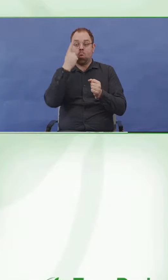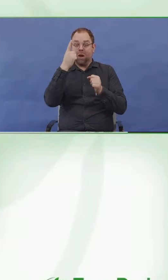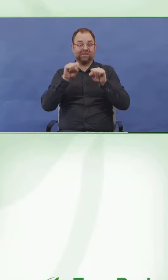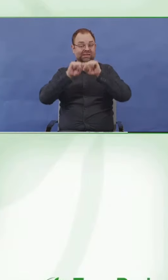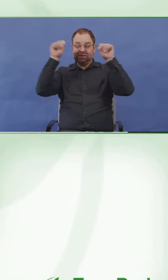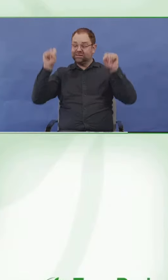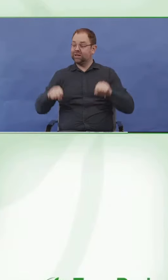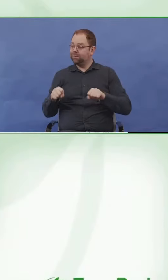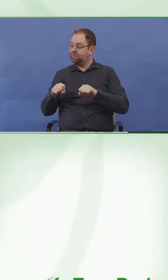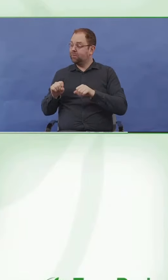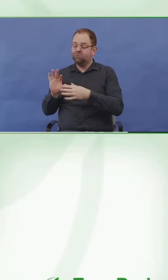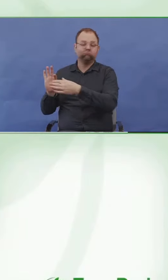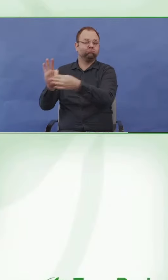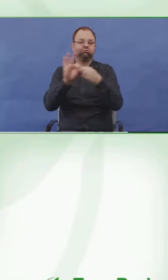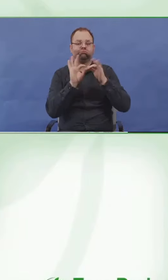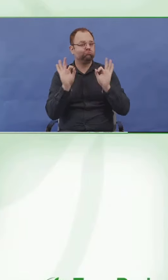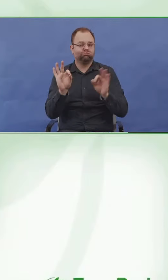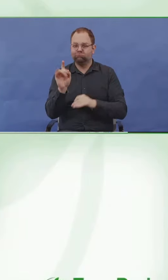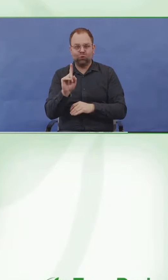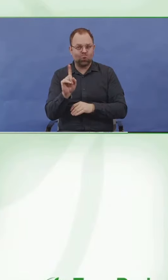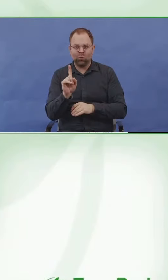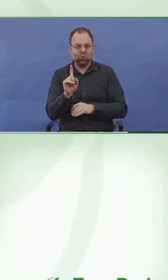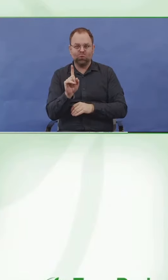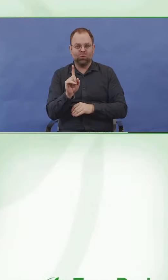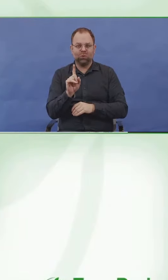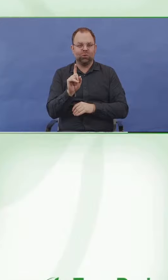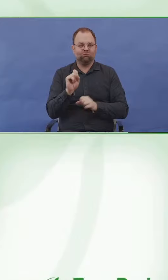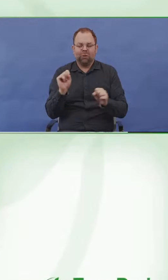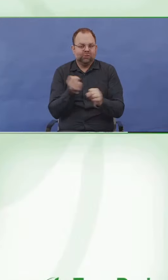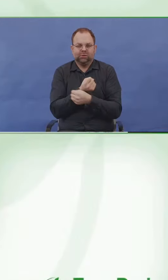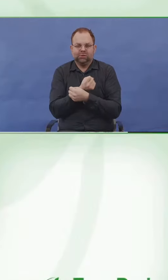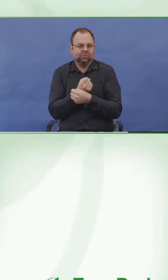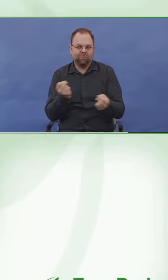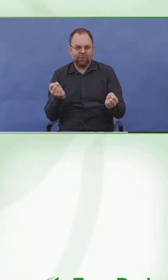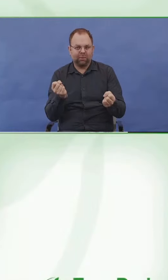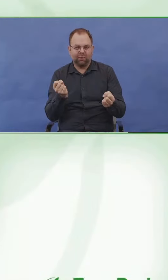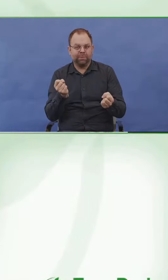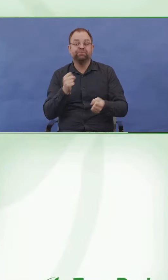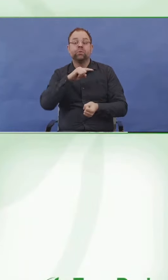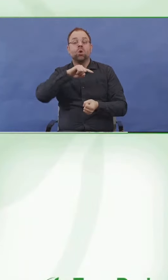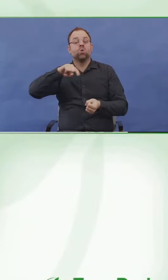support this one individual that is for me? And that would be very different for all kinds of people.